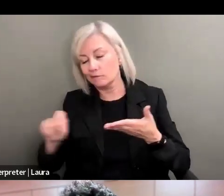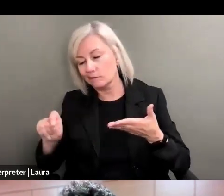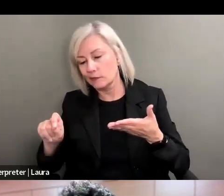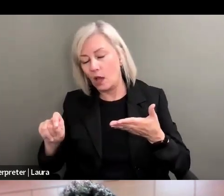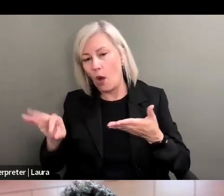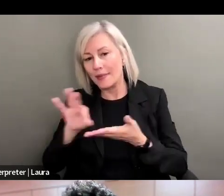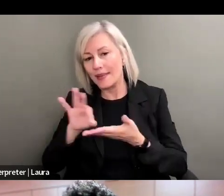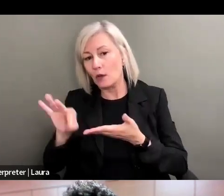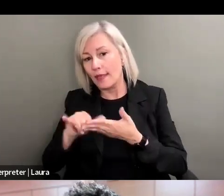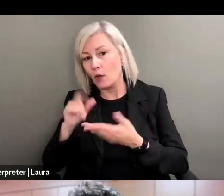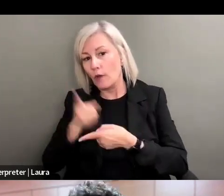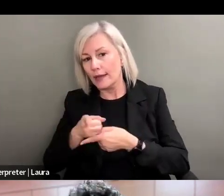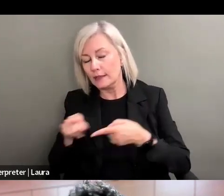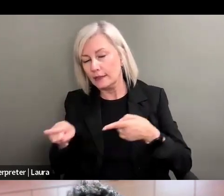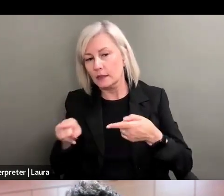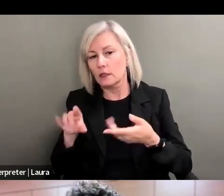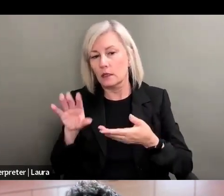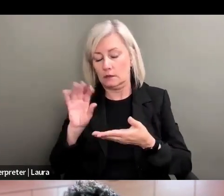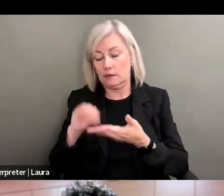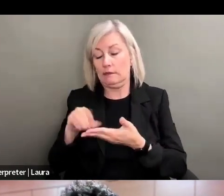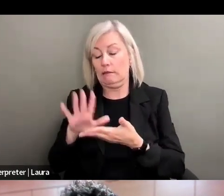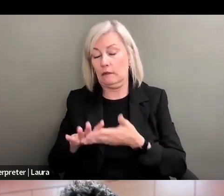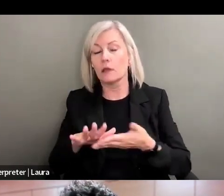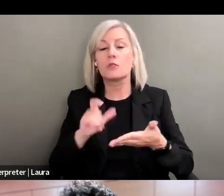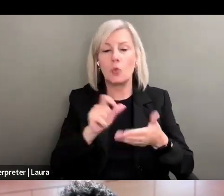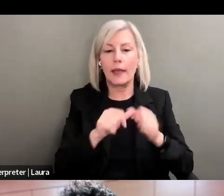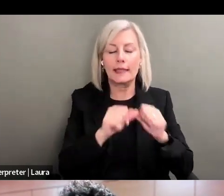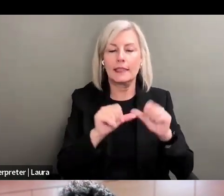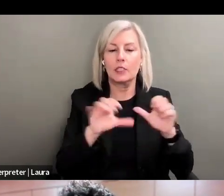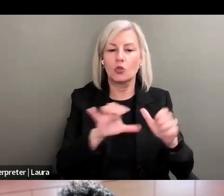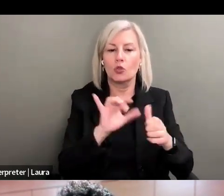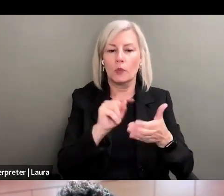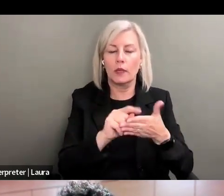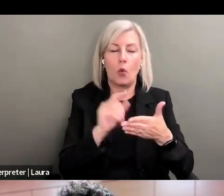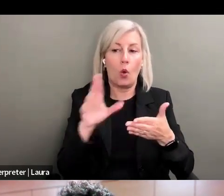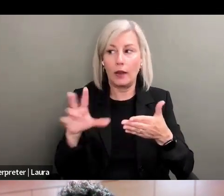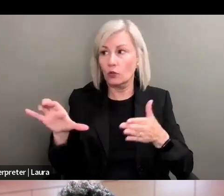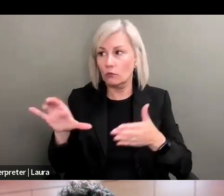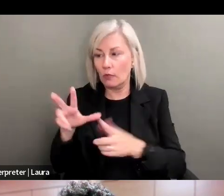that right so that I make sure that I continue to do it or that I do it for other children too.